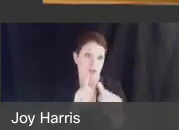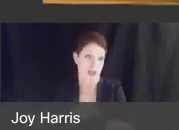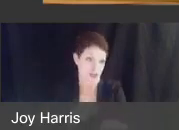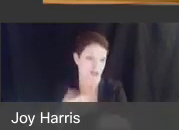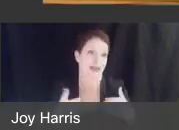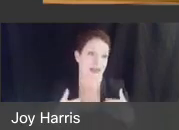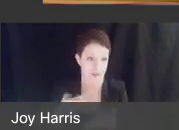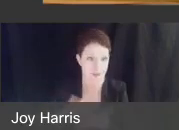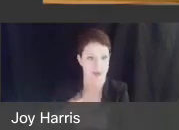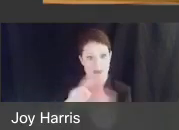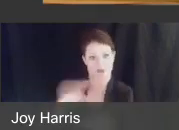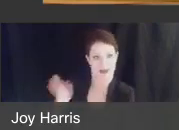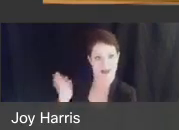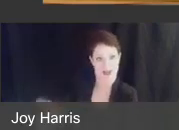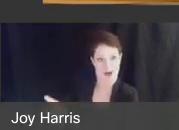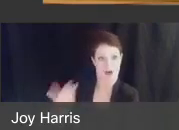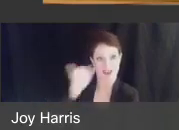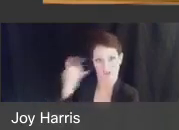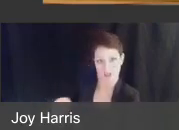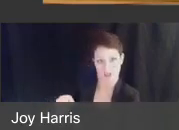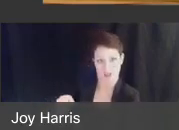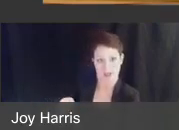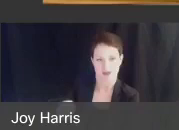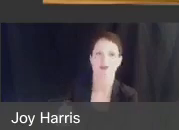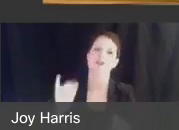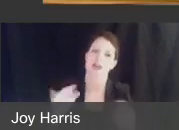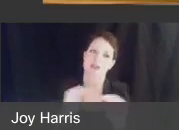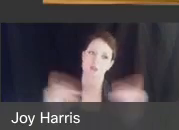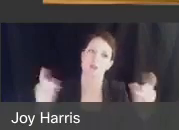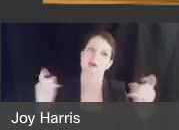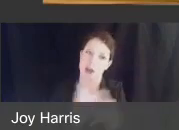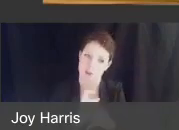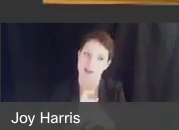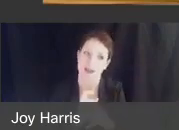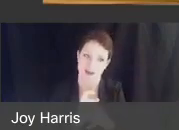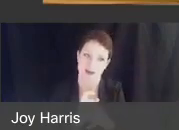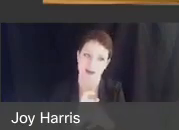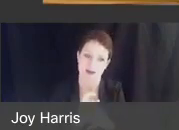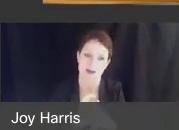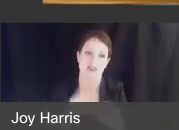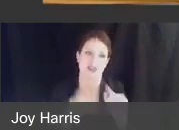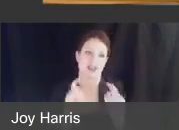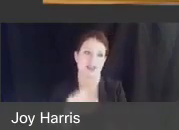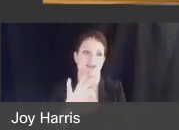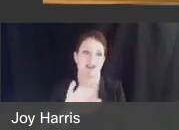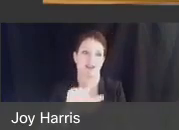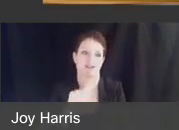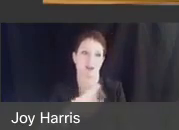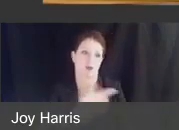of that makes it a little more complicated than, for instance, getting the flu shot at a school.